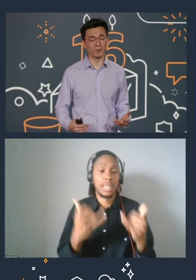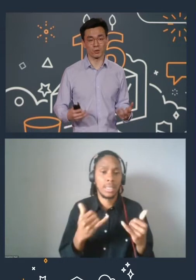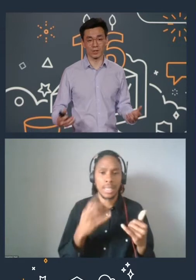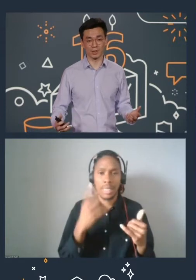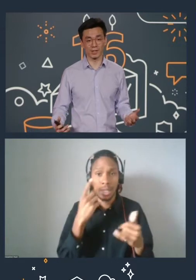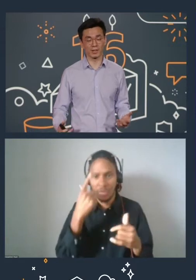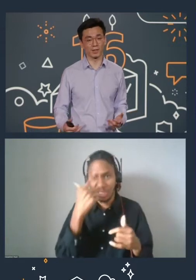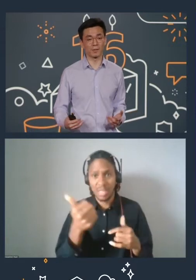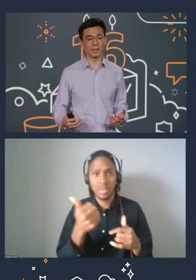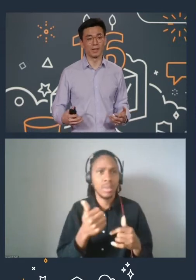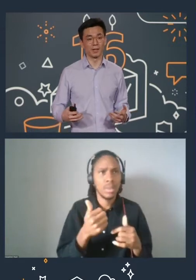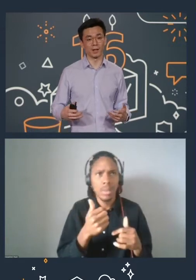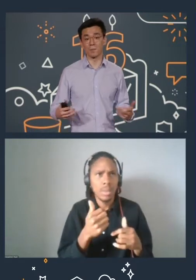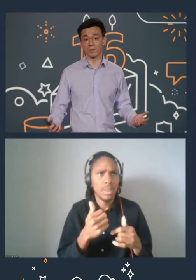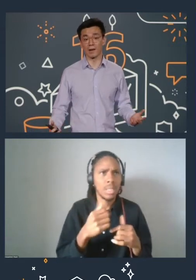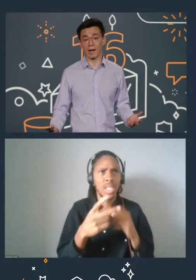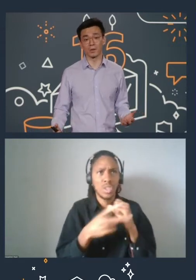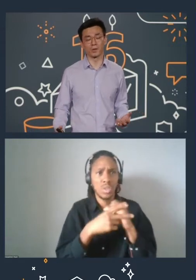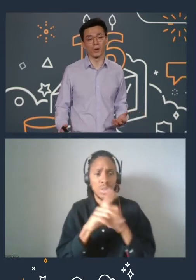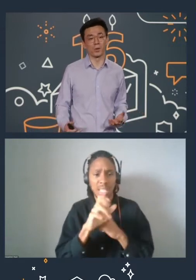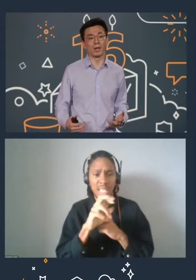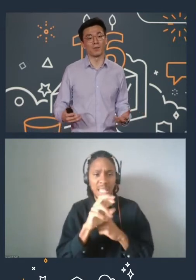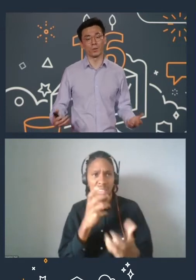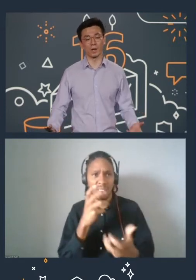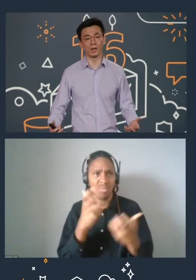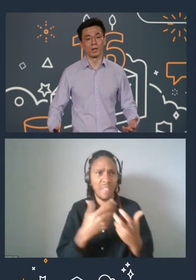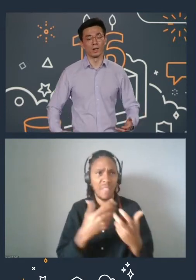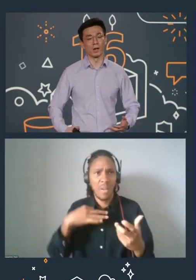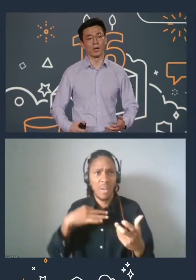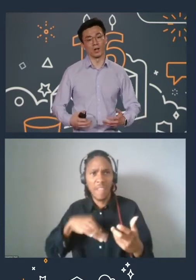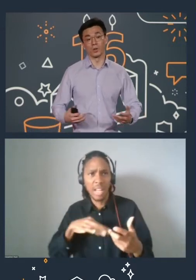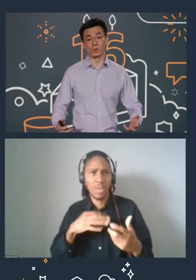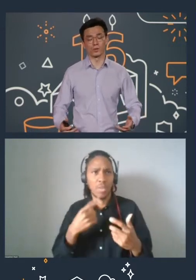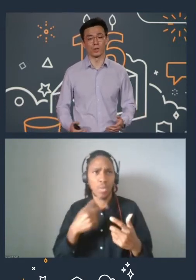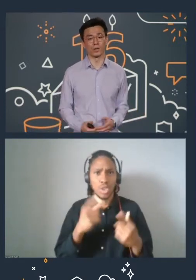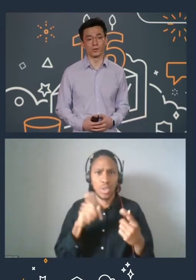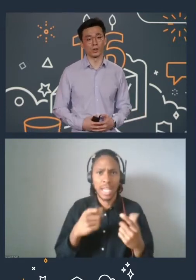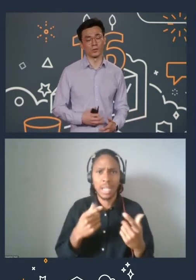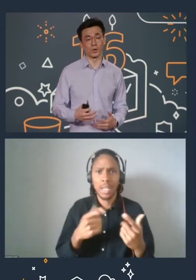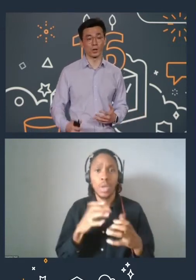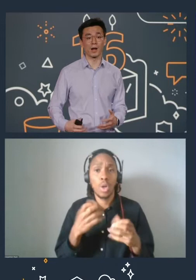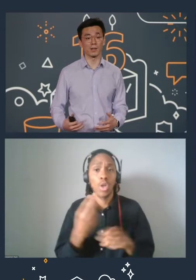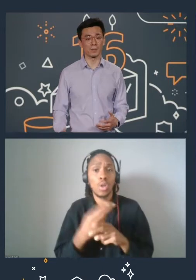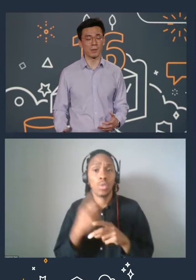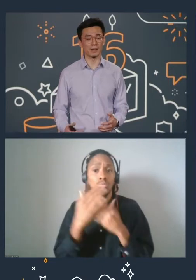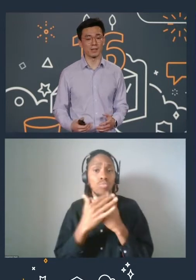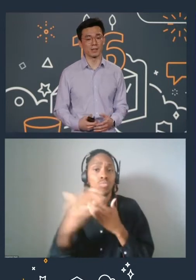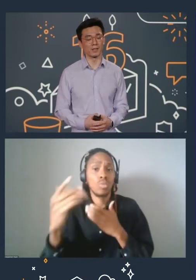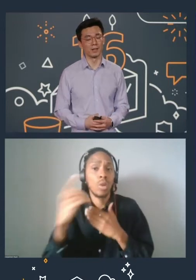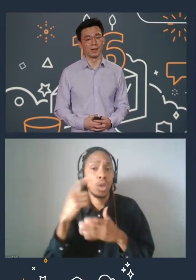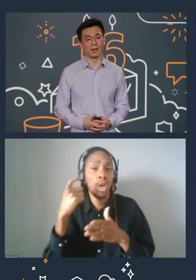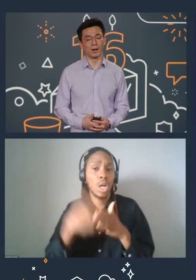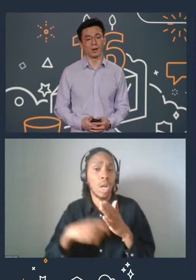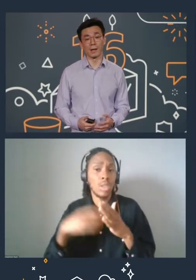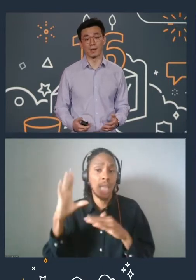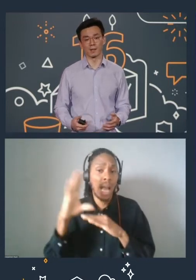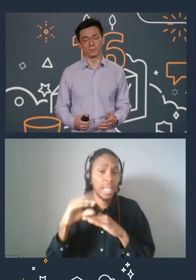if storage lens is something can provide value for you. And if you wanna use for your cost optimization mechanism.